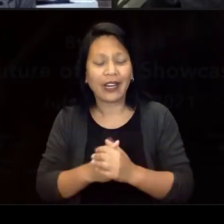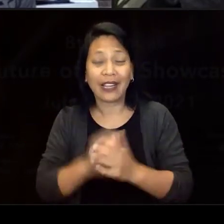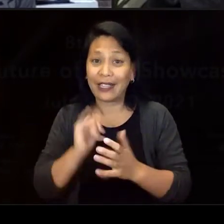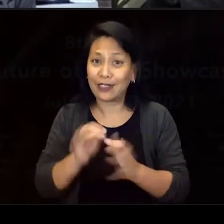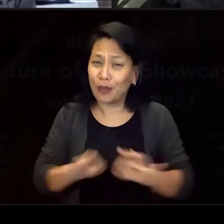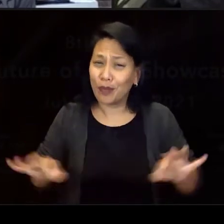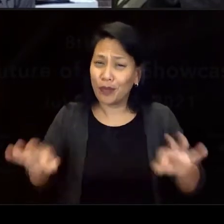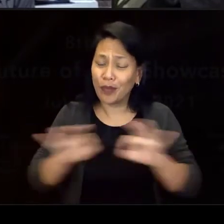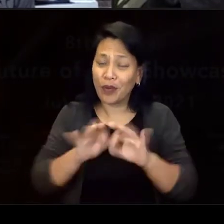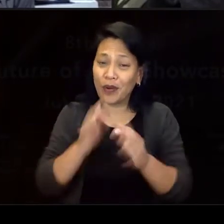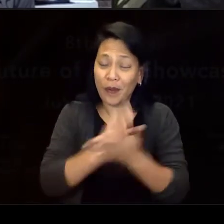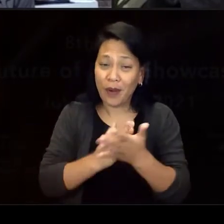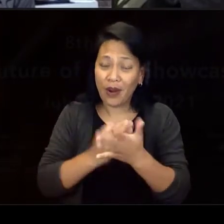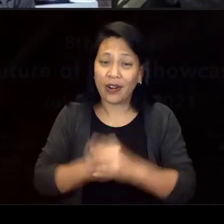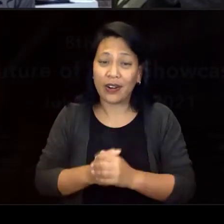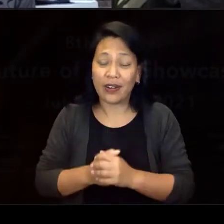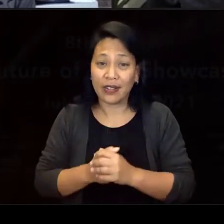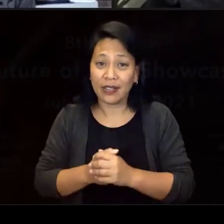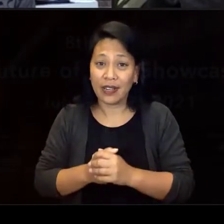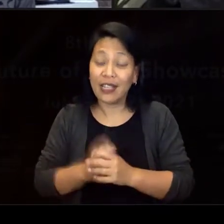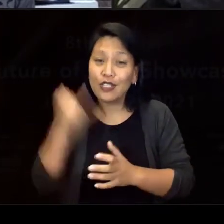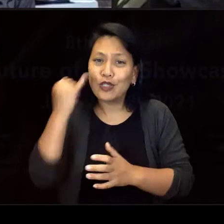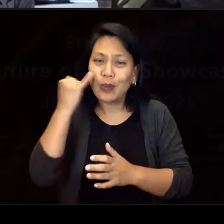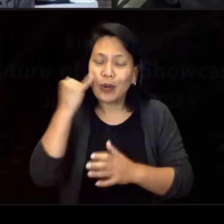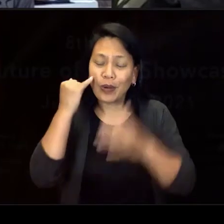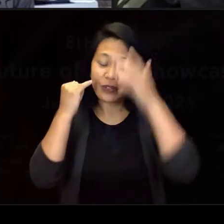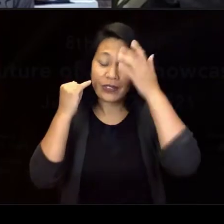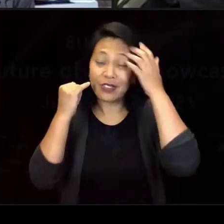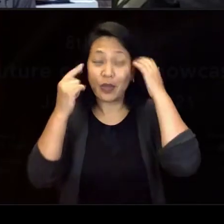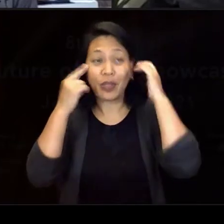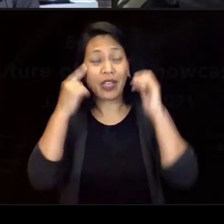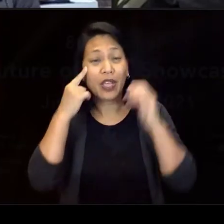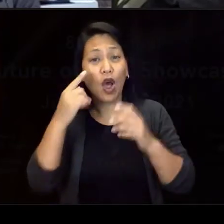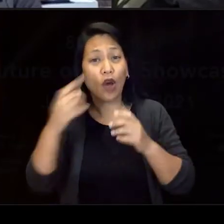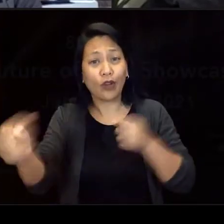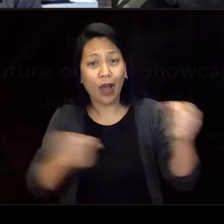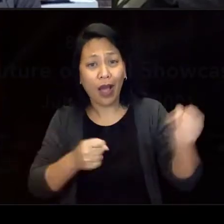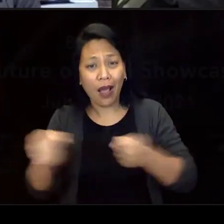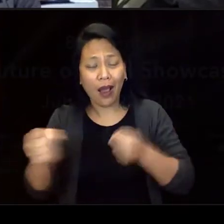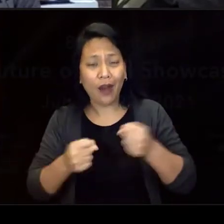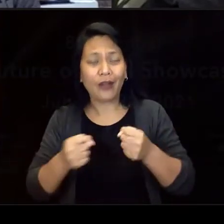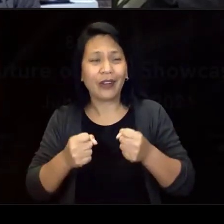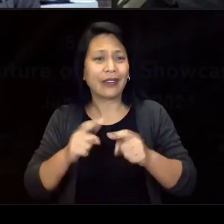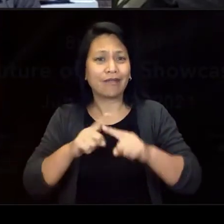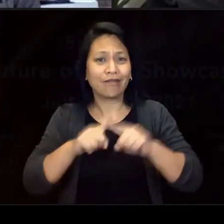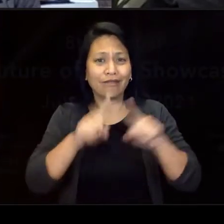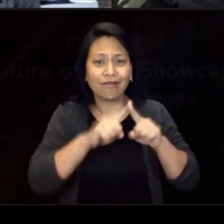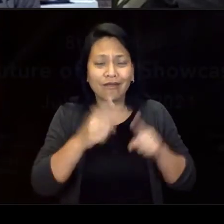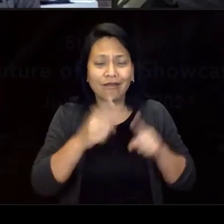So have you thought of, if you're casting a multitude of shades of skin, what is the budget for hair and makeup?